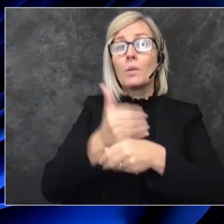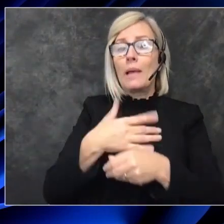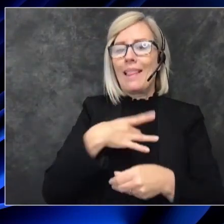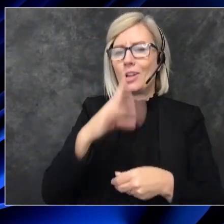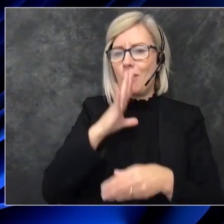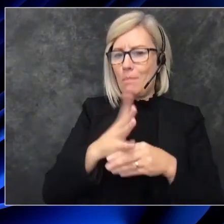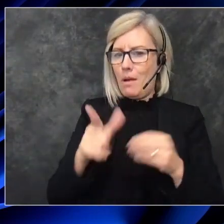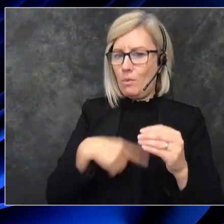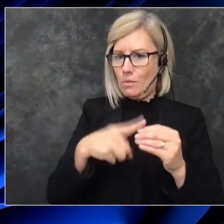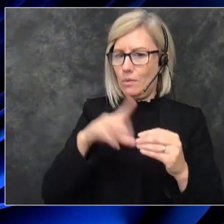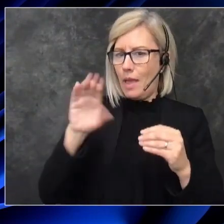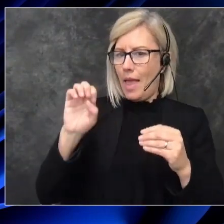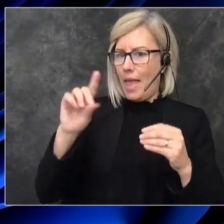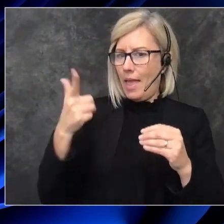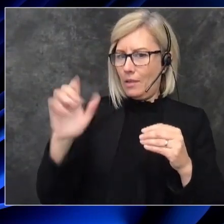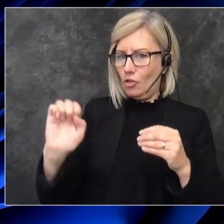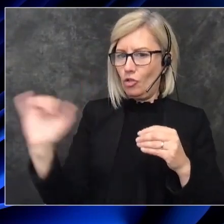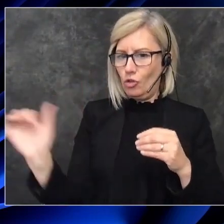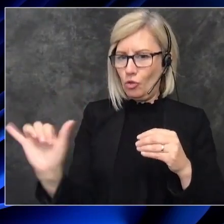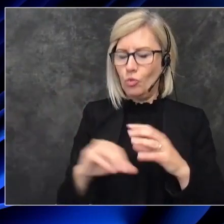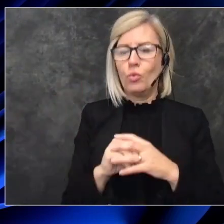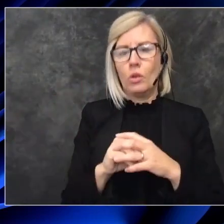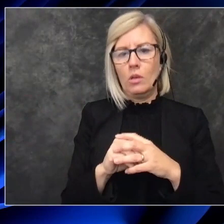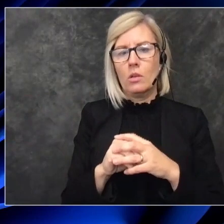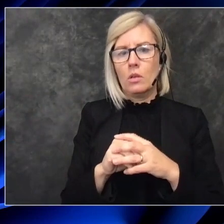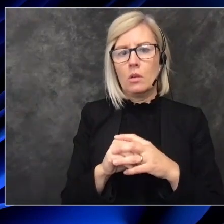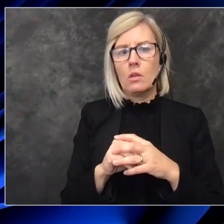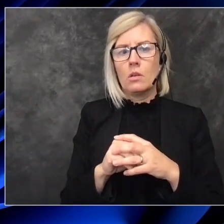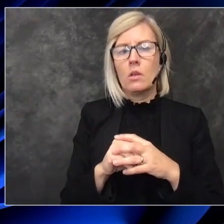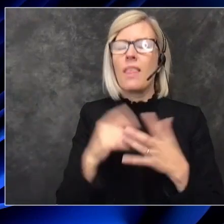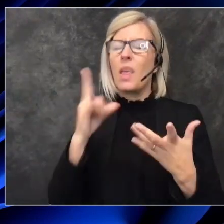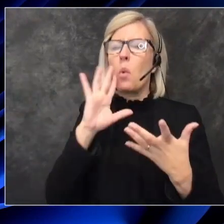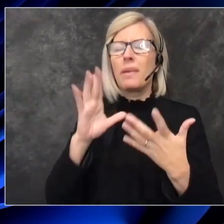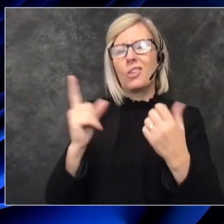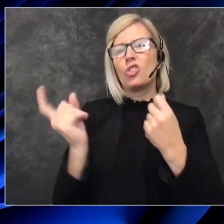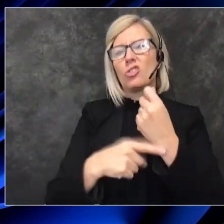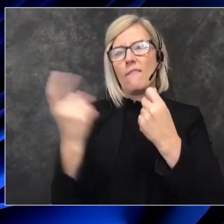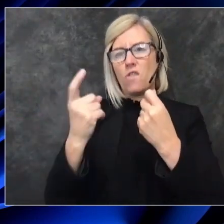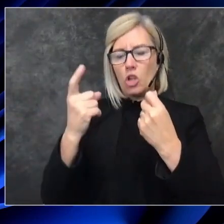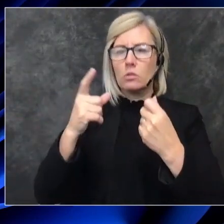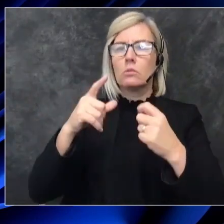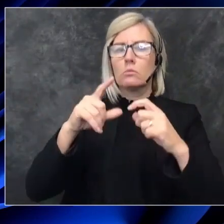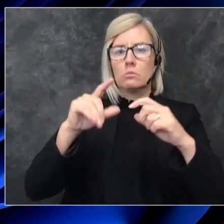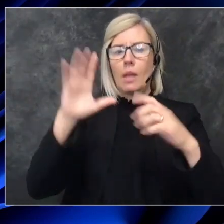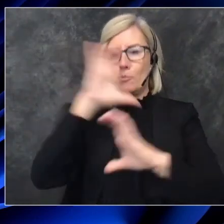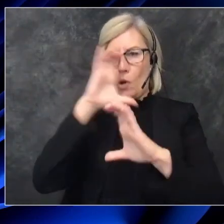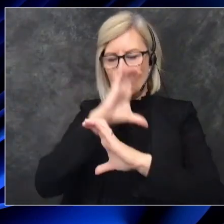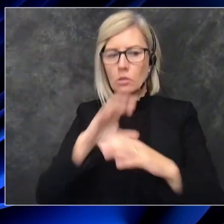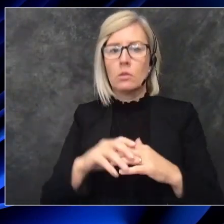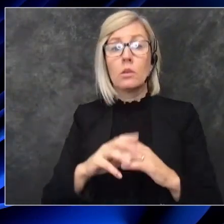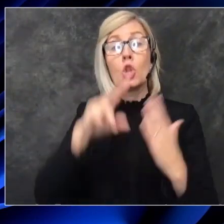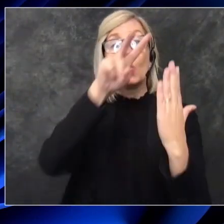People are going to be going in here as they're kind of default browser in Windows. The reading mode that's available in Edge.